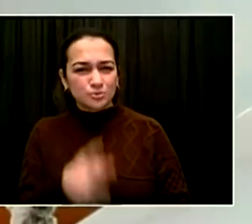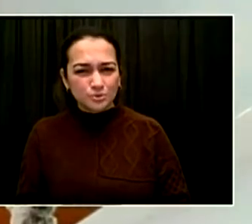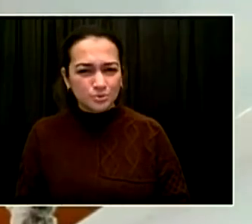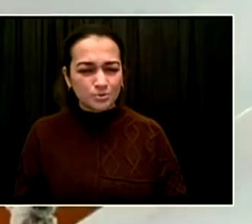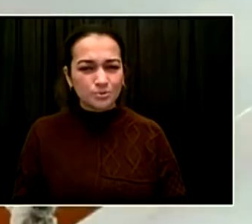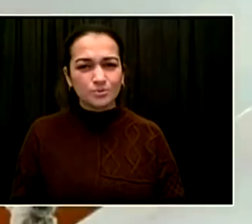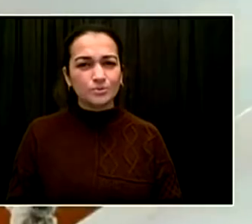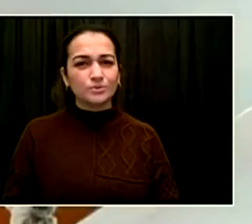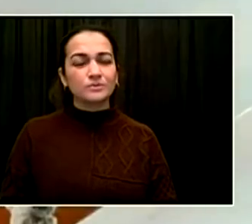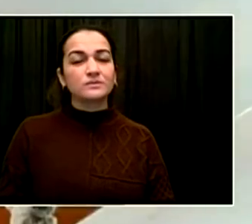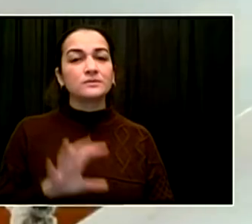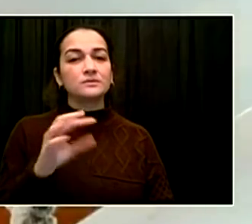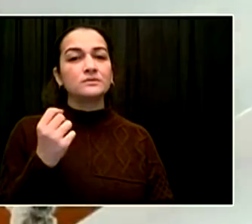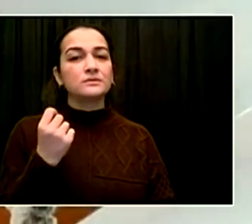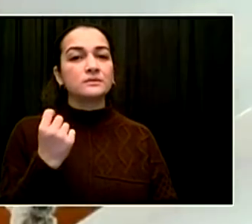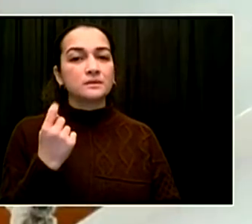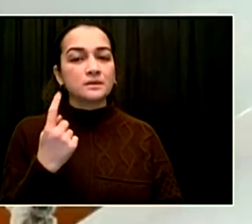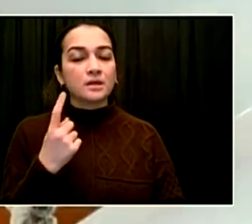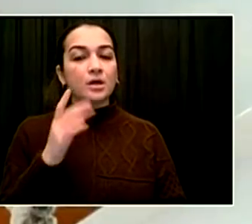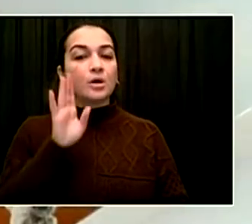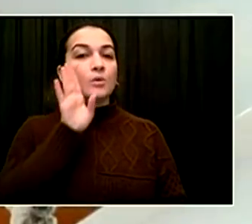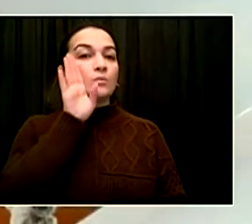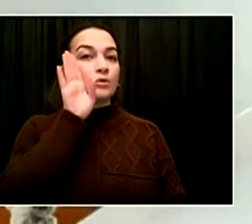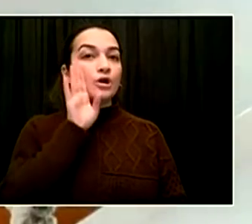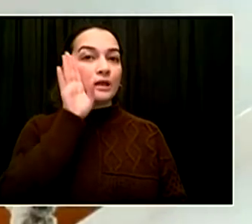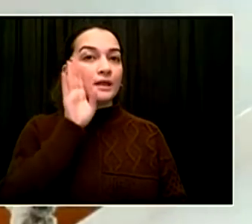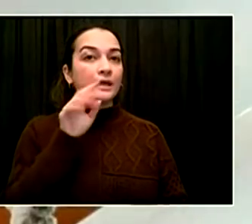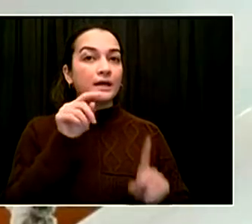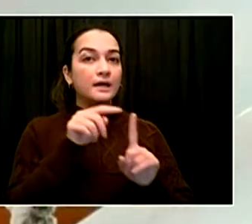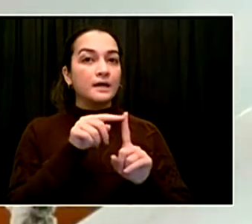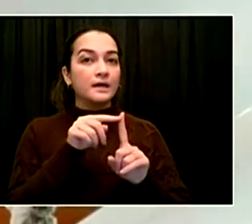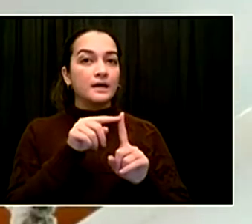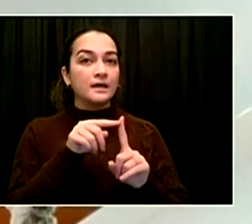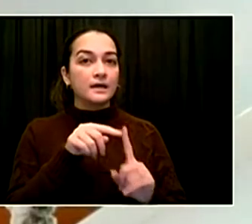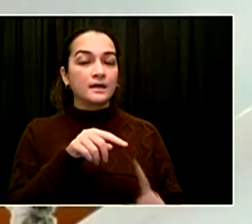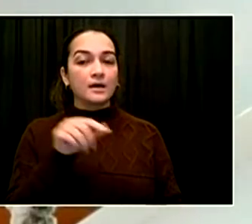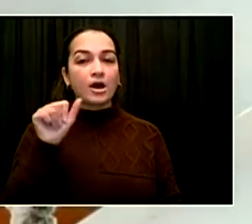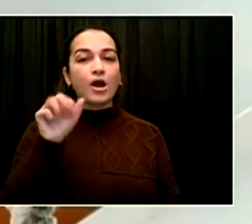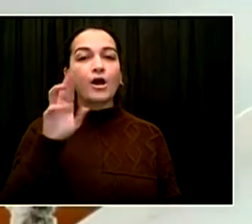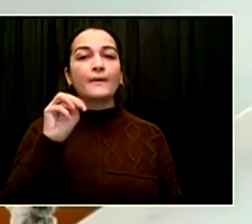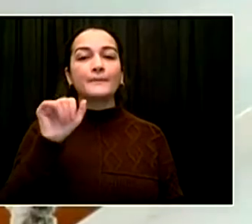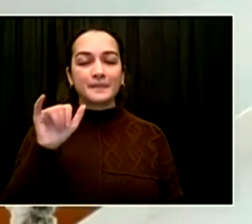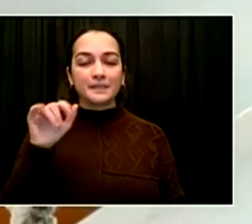THAT'S TRUE.